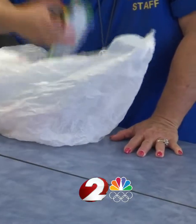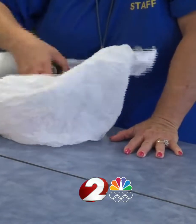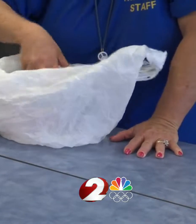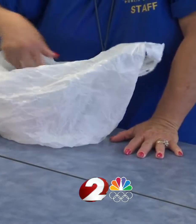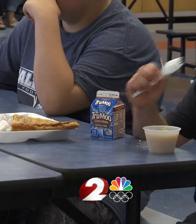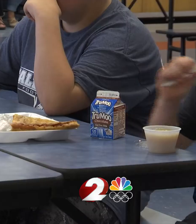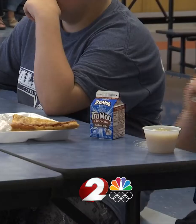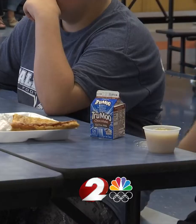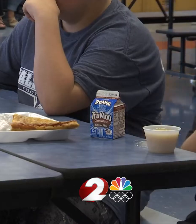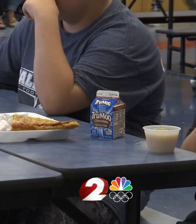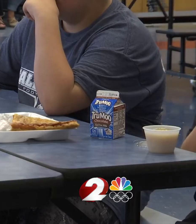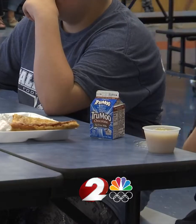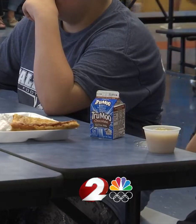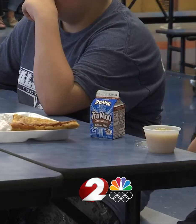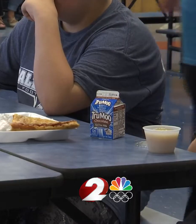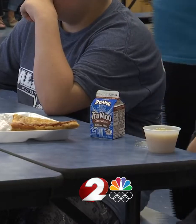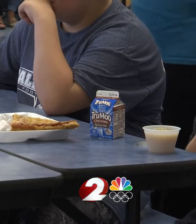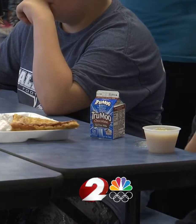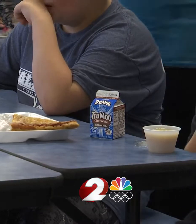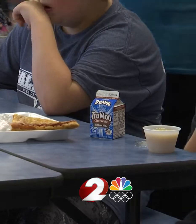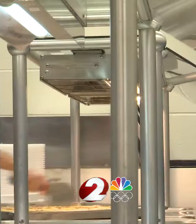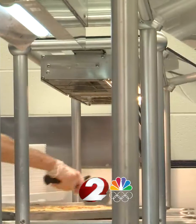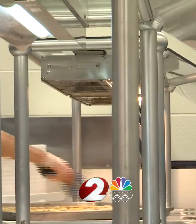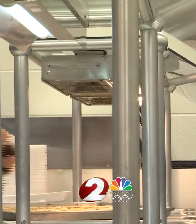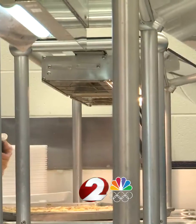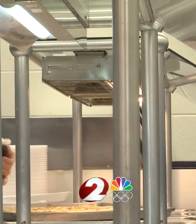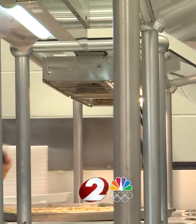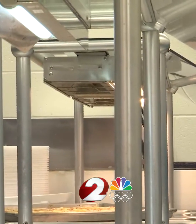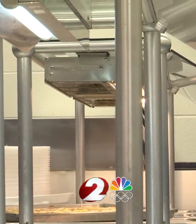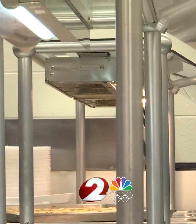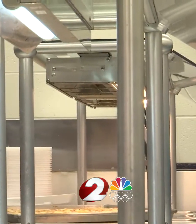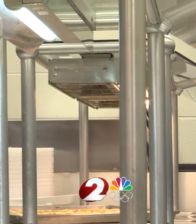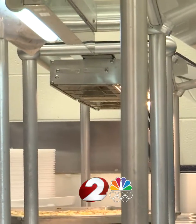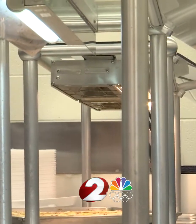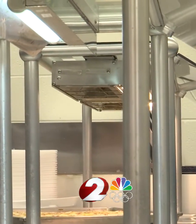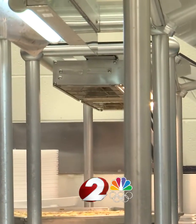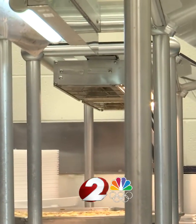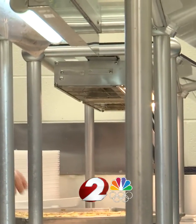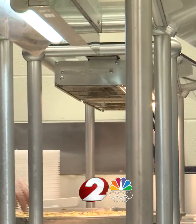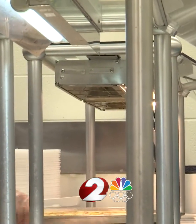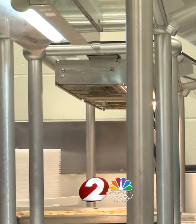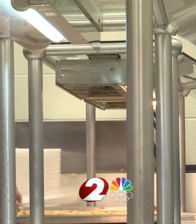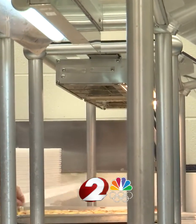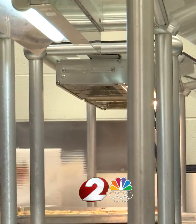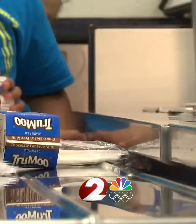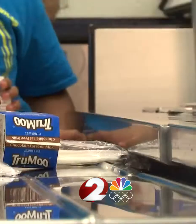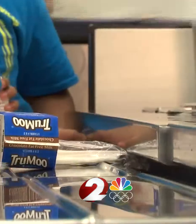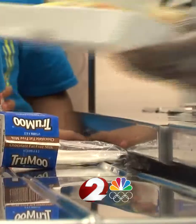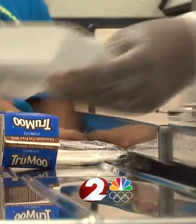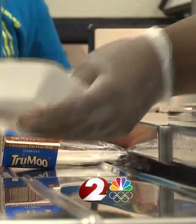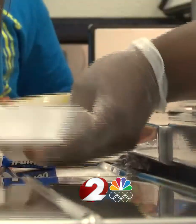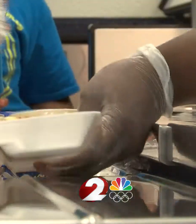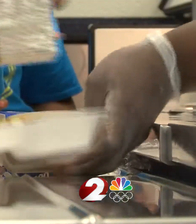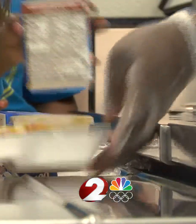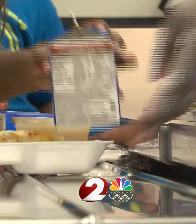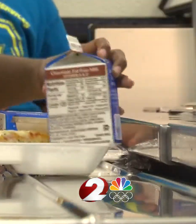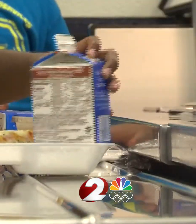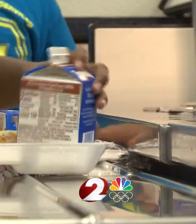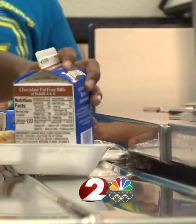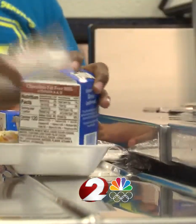THESE TAKE-HOME-MEALS VARIES DEPENDING ON THE SCHOOL DISTRICT.SHONDA / PARENT WE'RE IN HUBER HEIGHTS SO THEY'RE ALREADY SENDING OUT EMAILS AND THEY'RE TAKING PRETTY GOOD